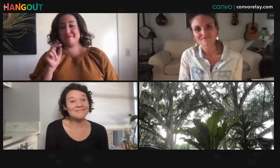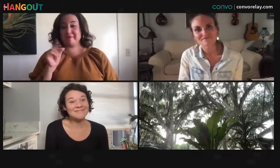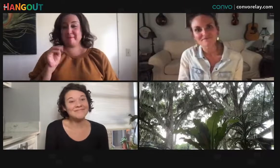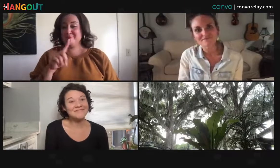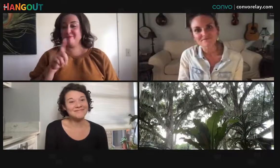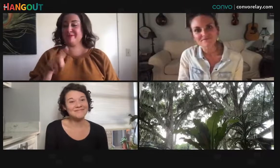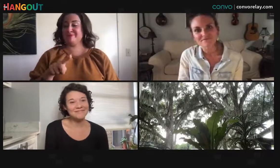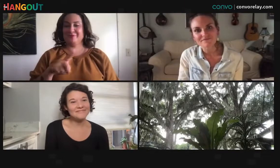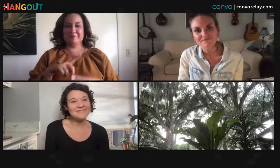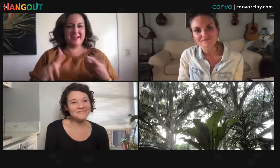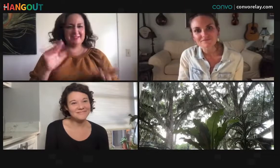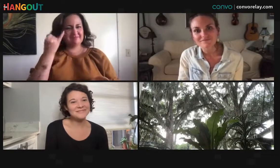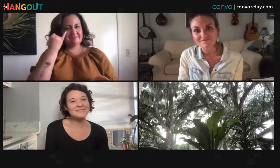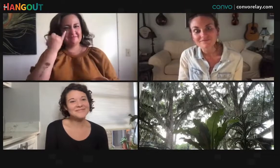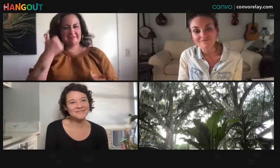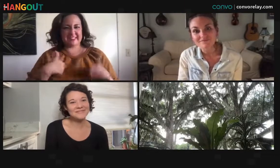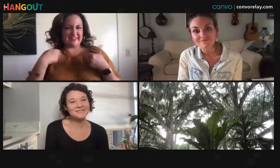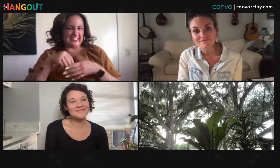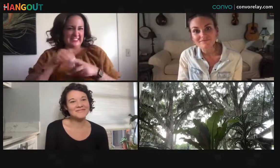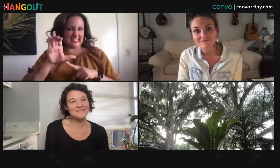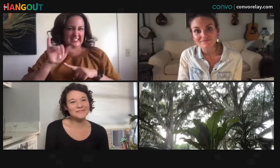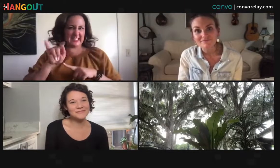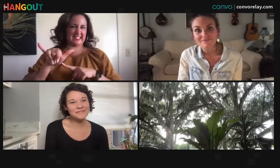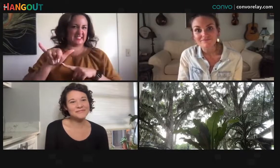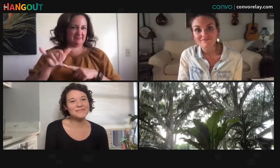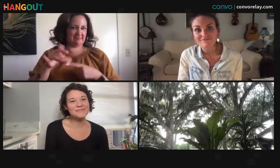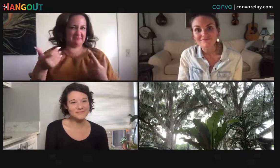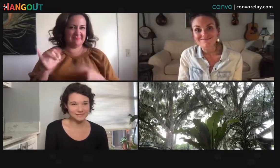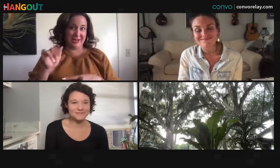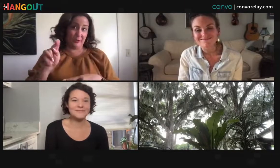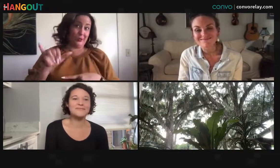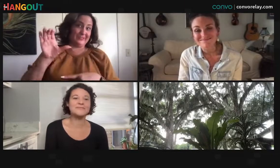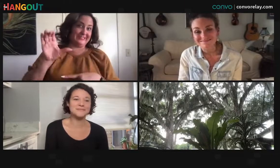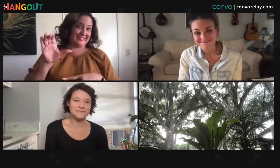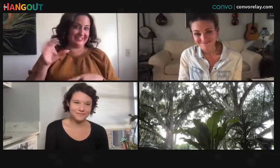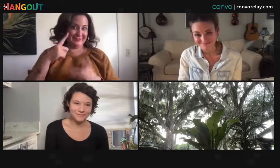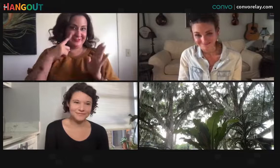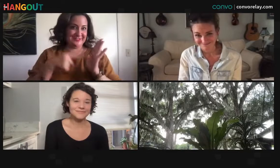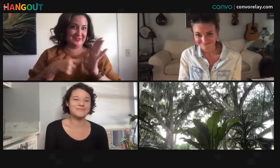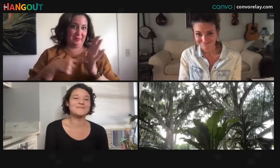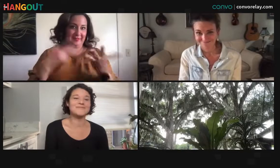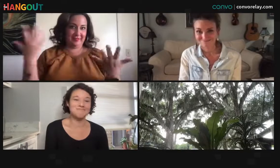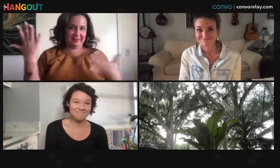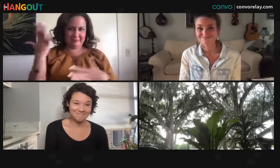so let me ask you another question maybe it's a random question but let's say you live in a city like new york city for example